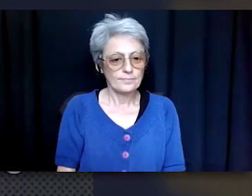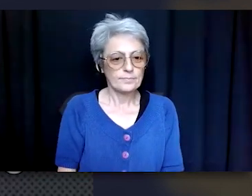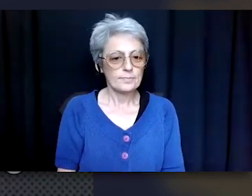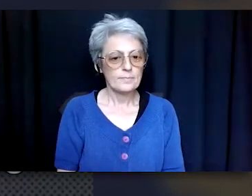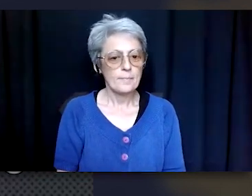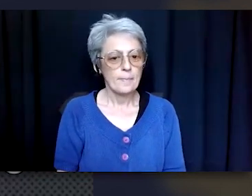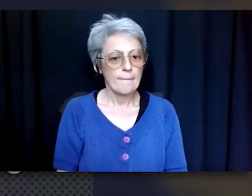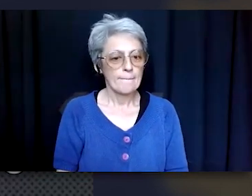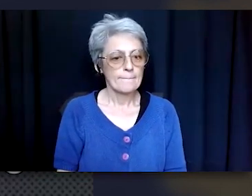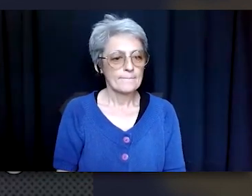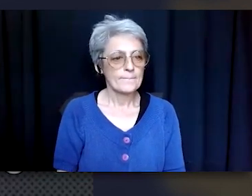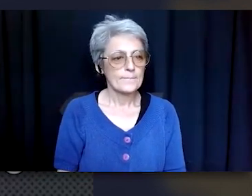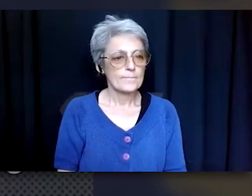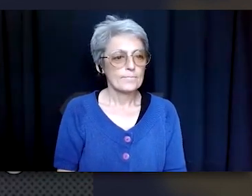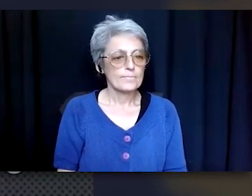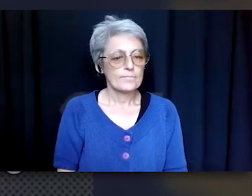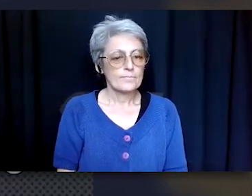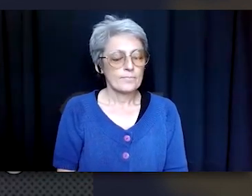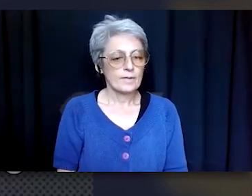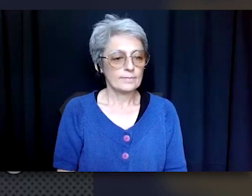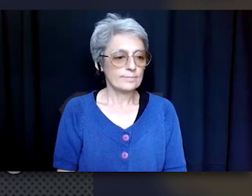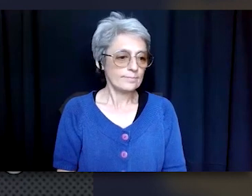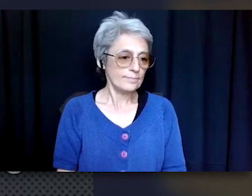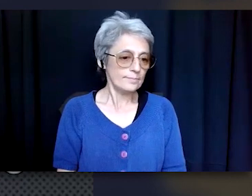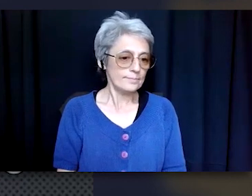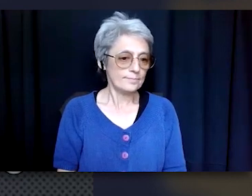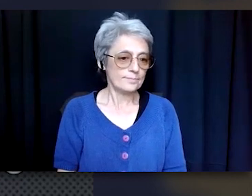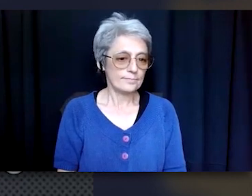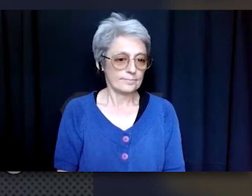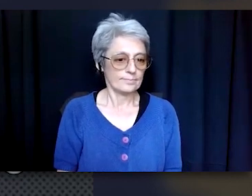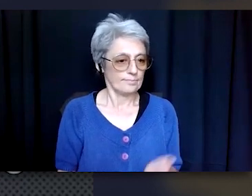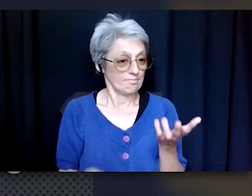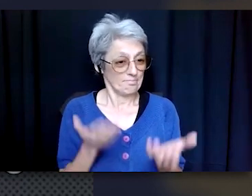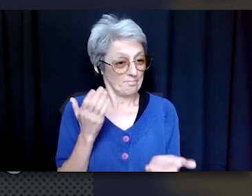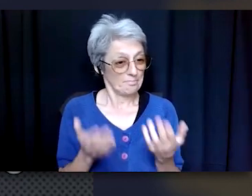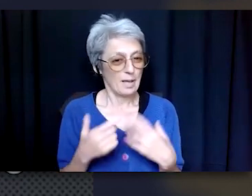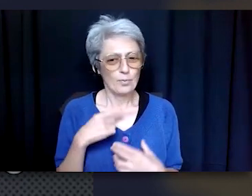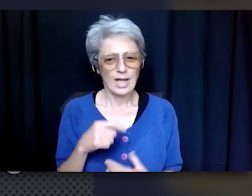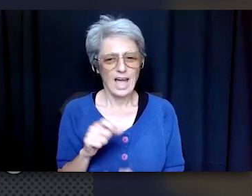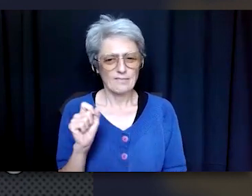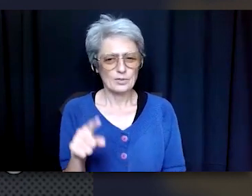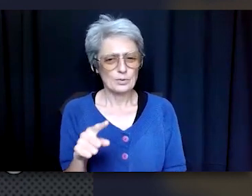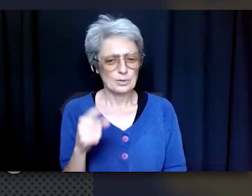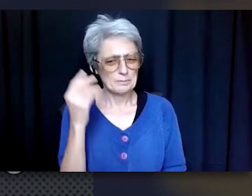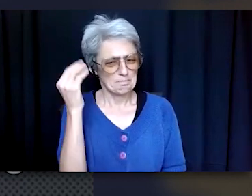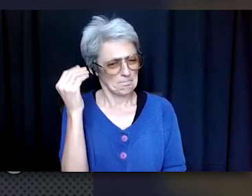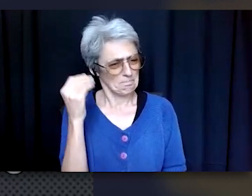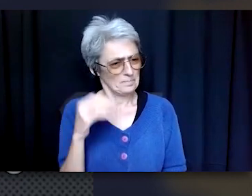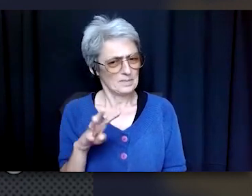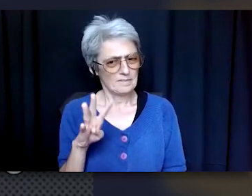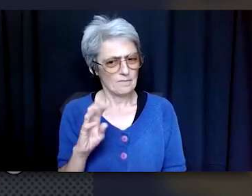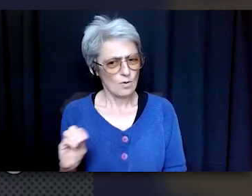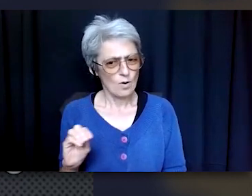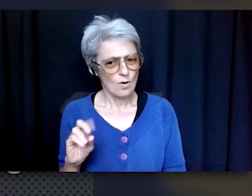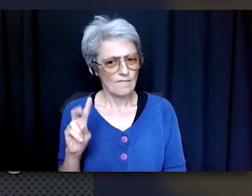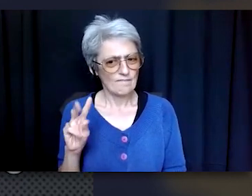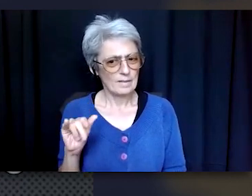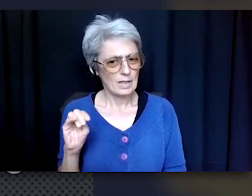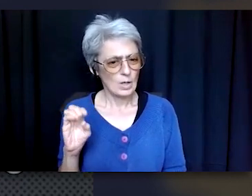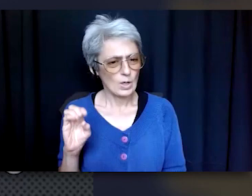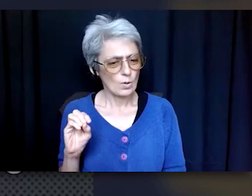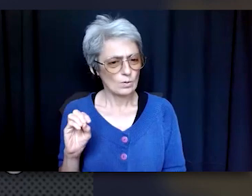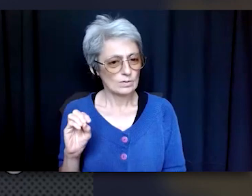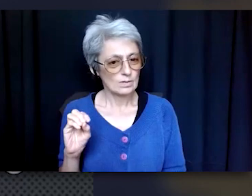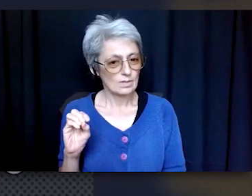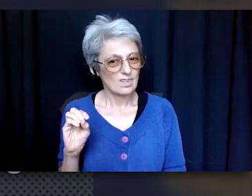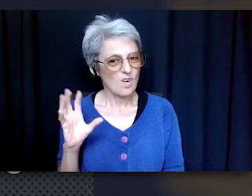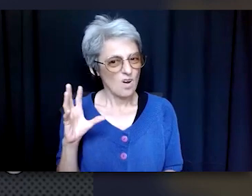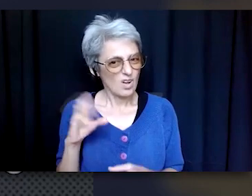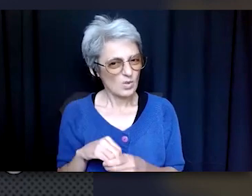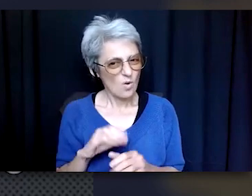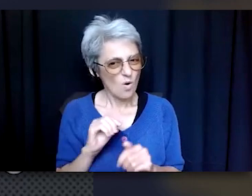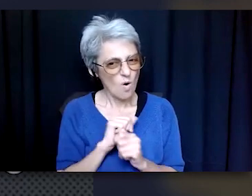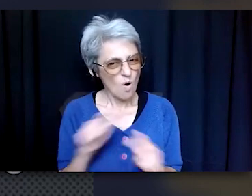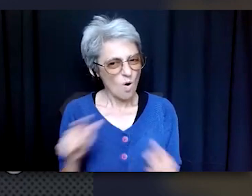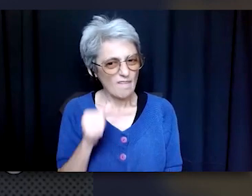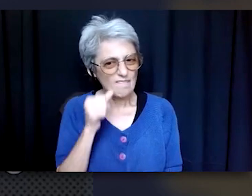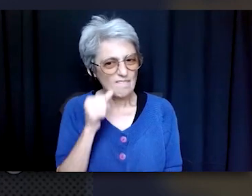these new-for Vimeo demos are all female voices that sound super high affect and super pleasing,